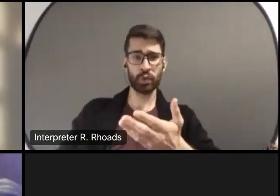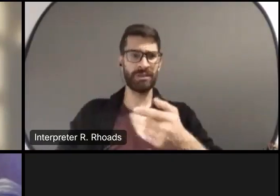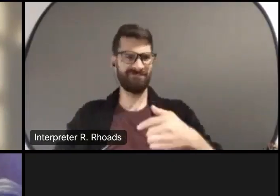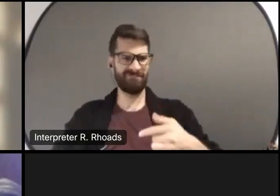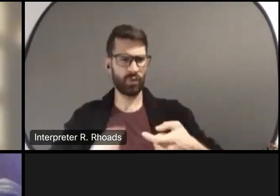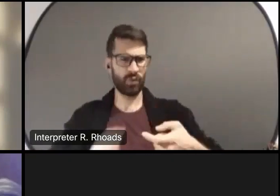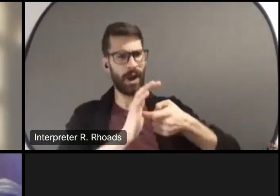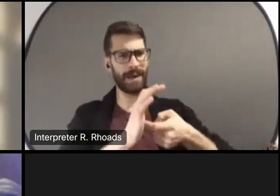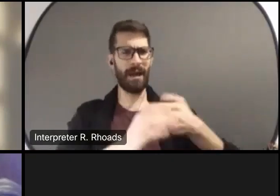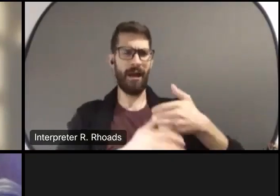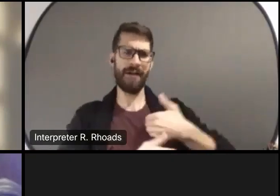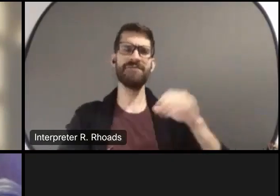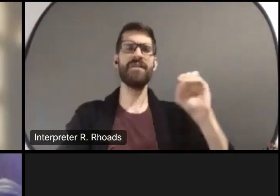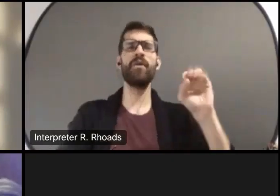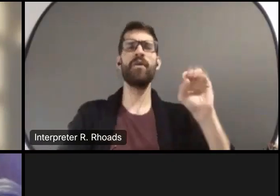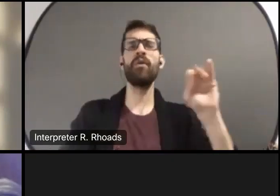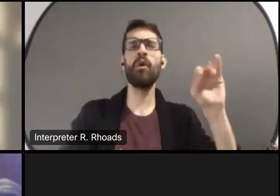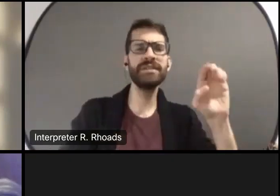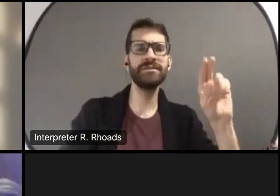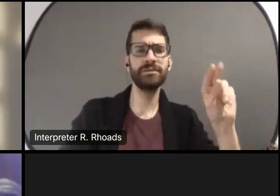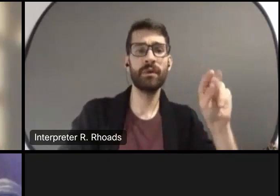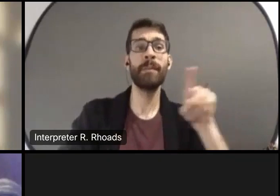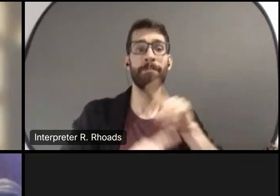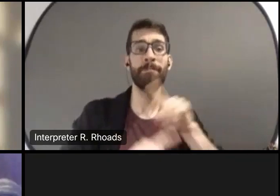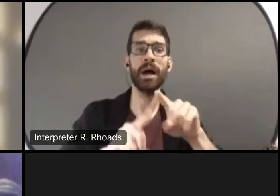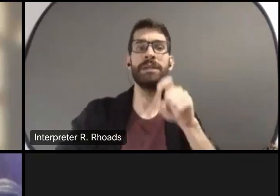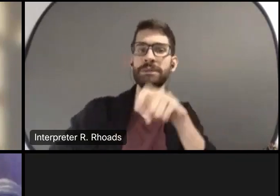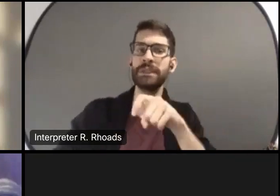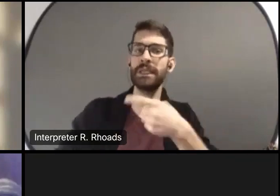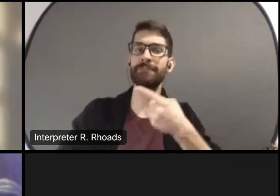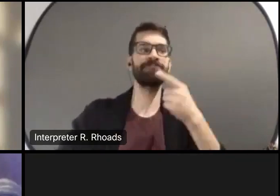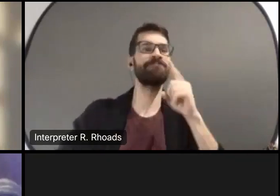But there is a requirement to designate where you're keeping the checkbook. (Williams) Exactly,